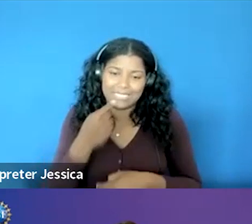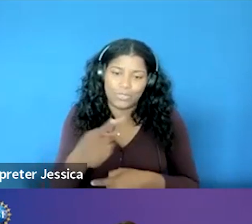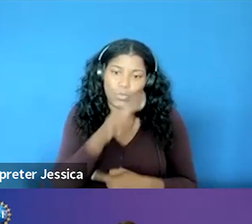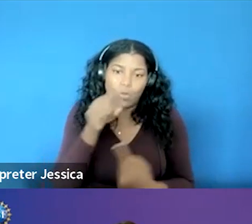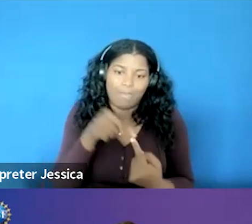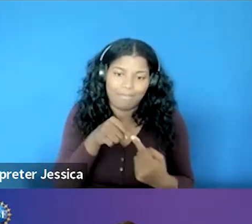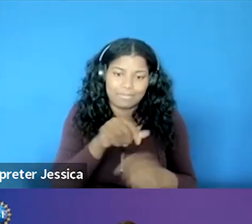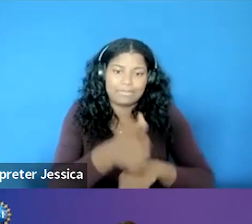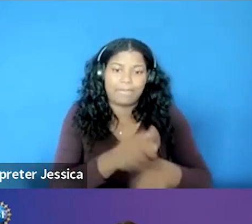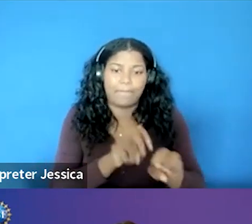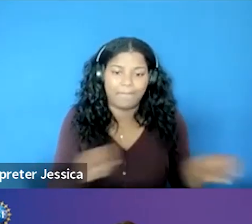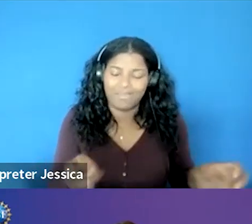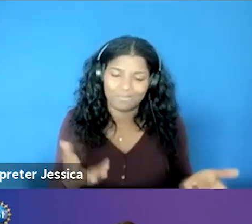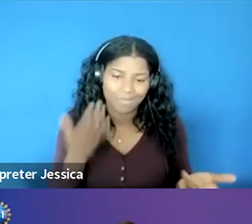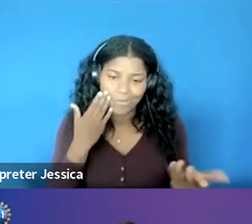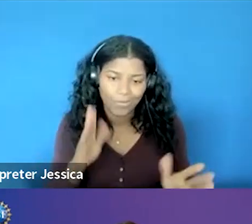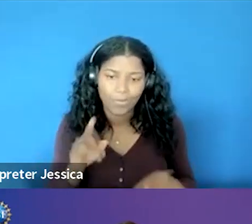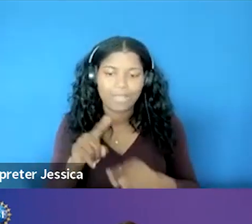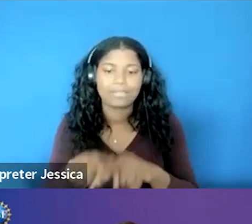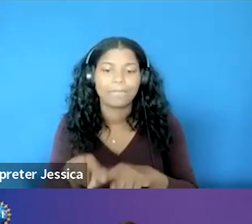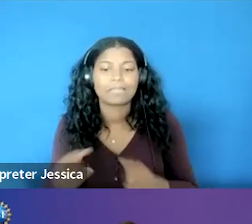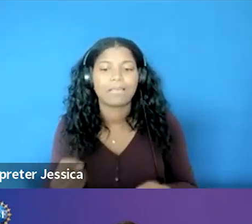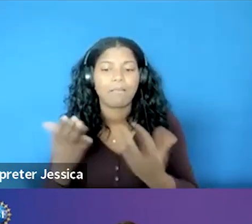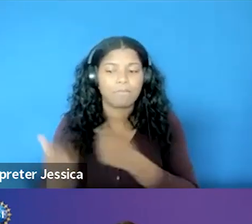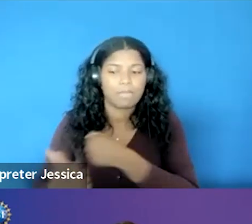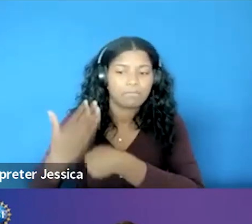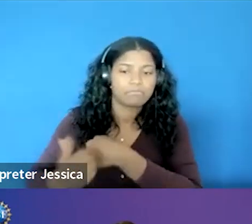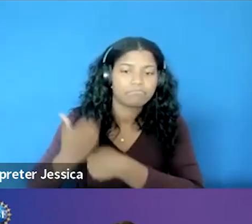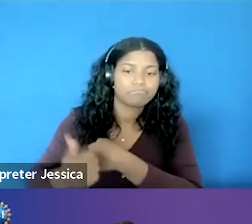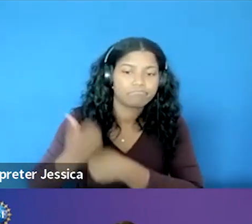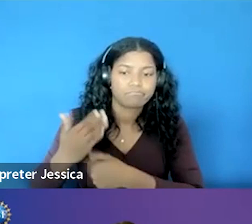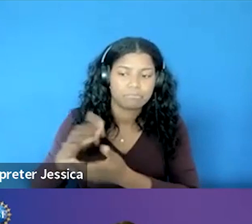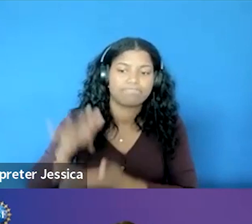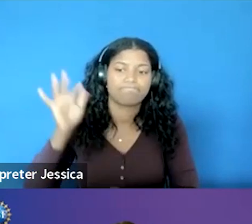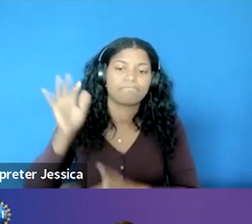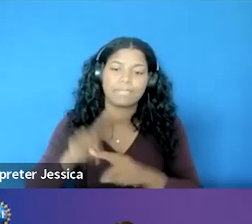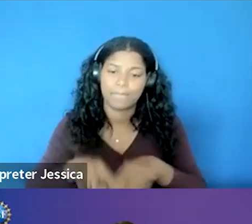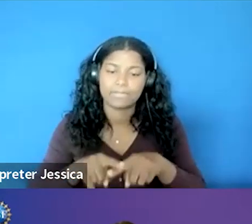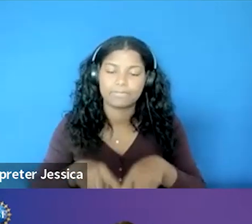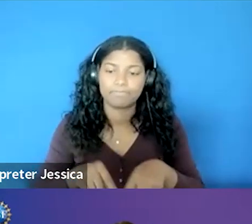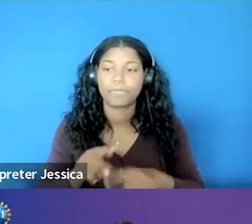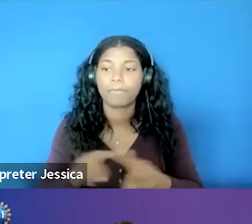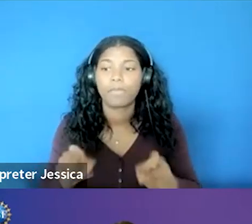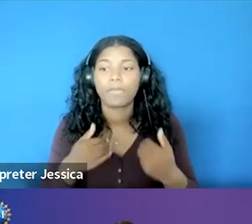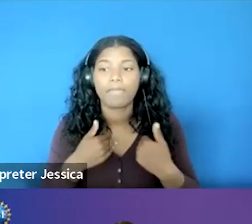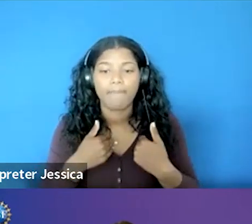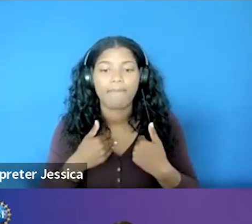because it'll depend on how many proposals come in at what frequency. But we have settled into patterns.